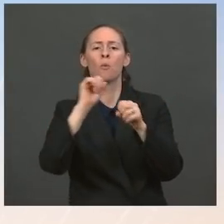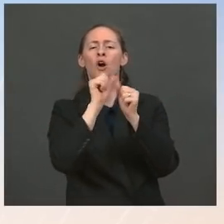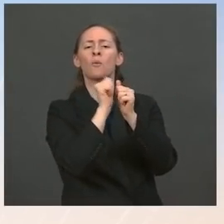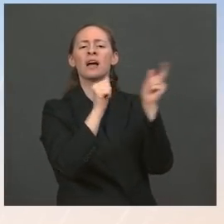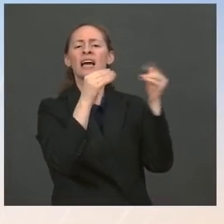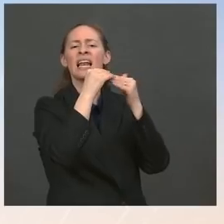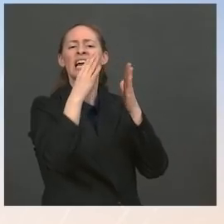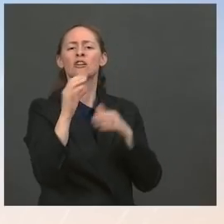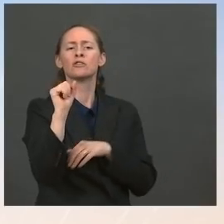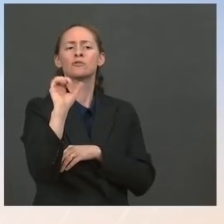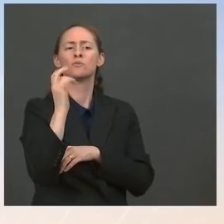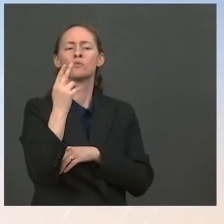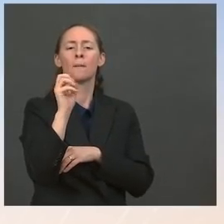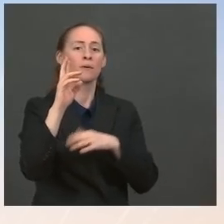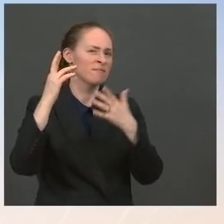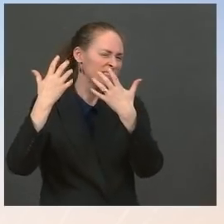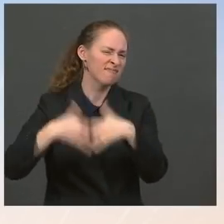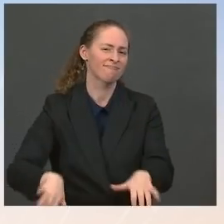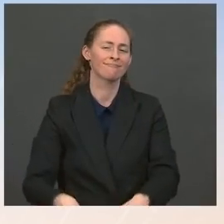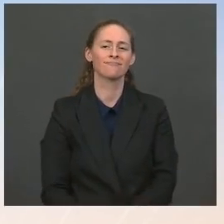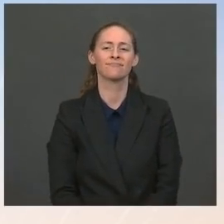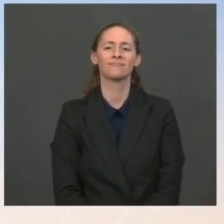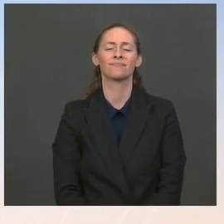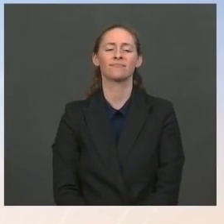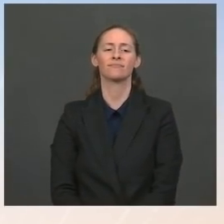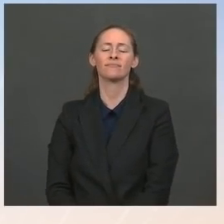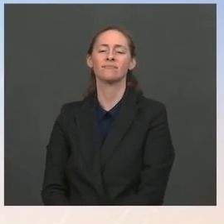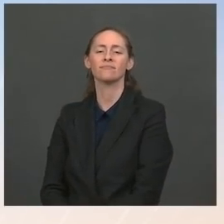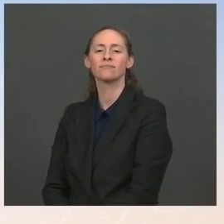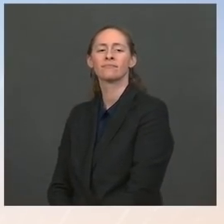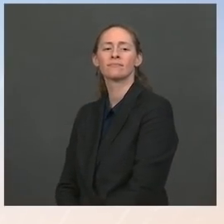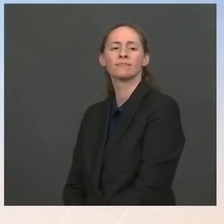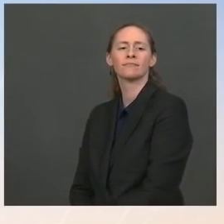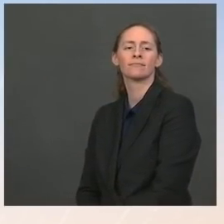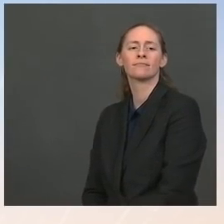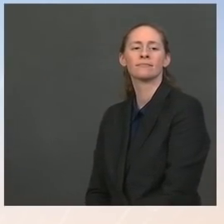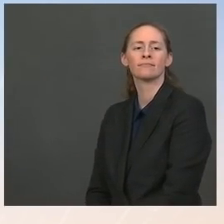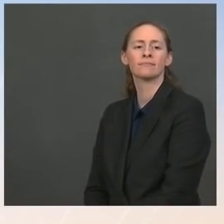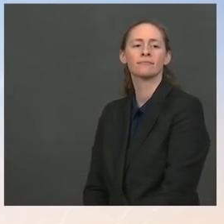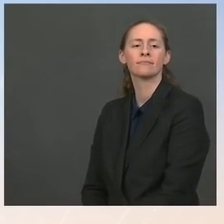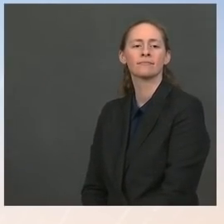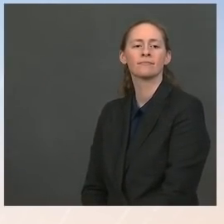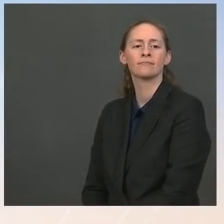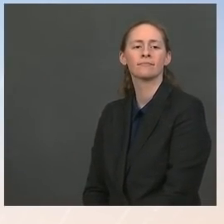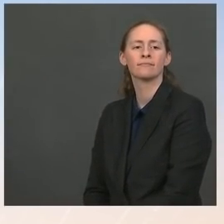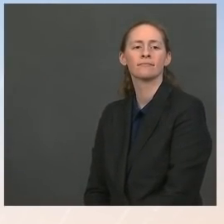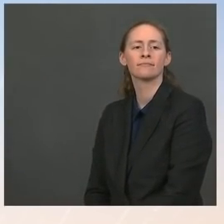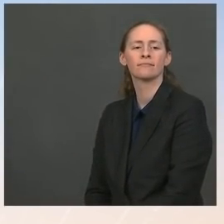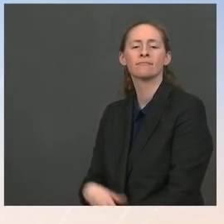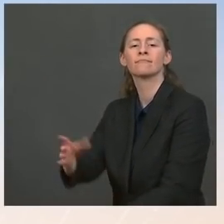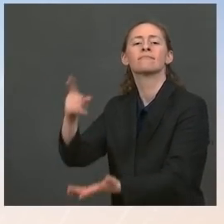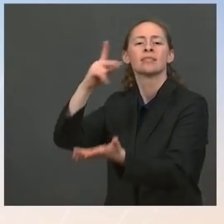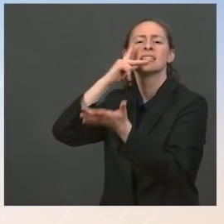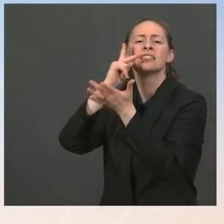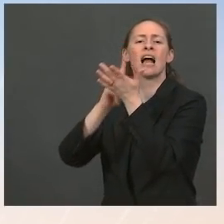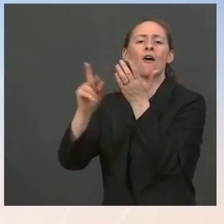The Press: Okay. And on what Secretary Granholm and what she was saying yesterday, what options, besides tapping the Strategic Petroleum Reserve,